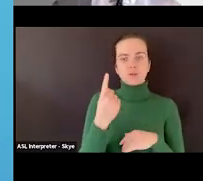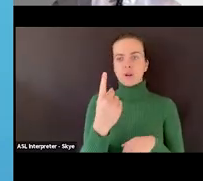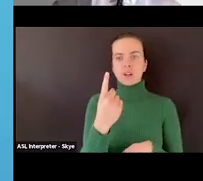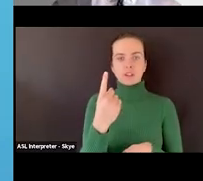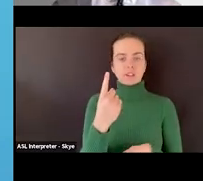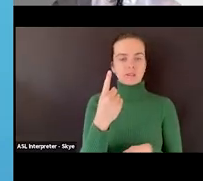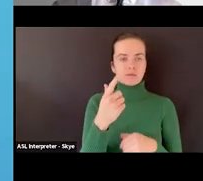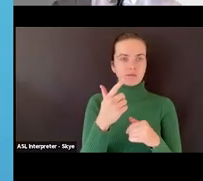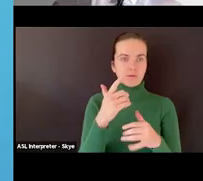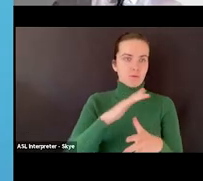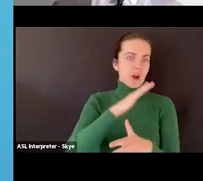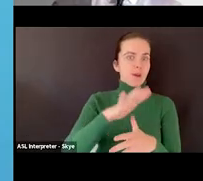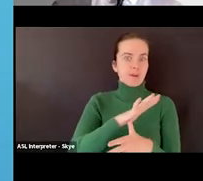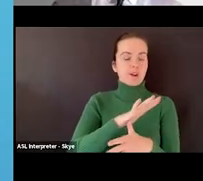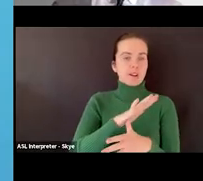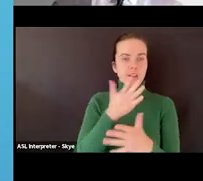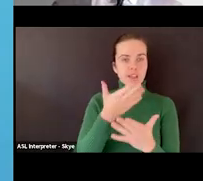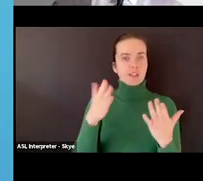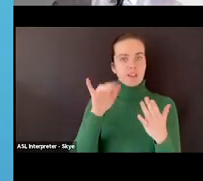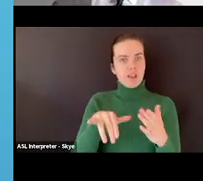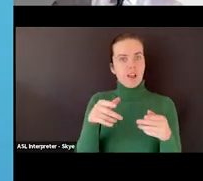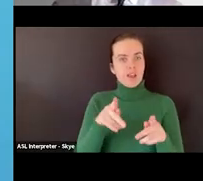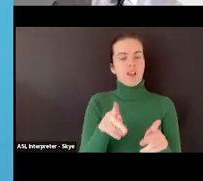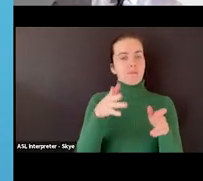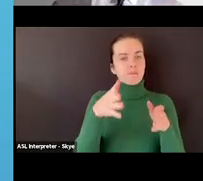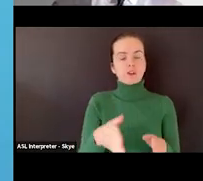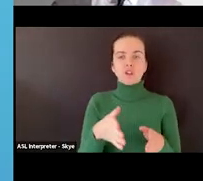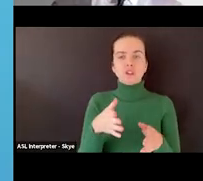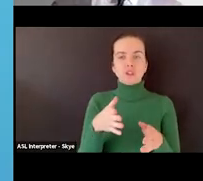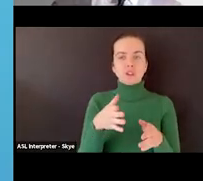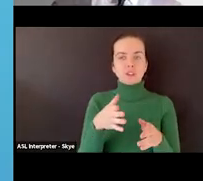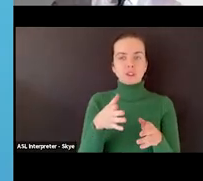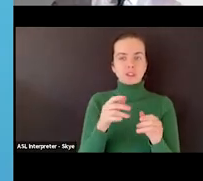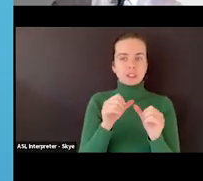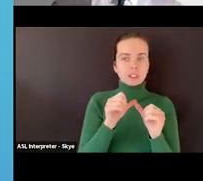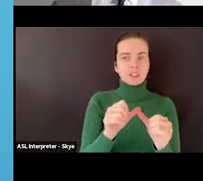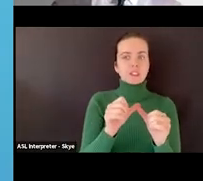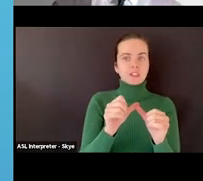the primary factors that can allow someone to either stay engaged in their health regimen,